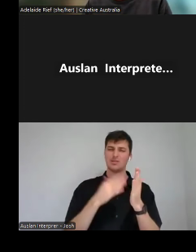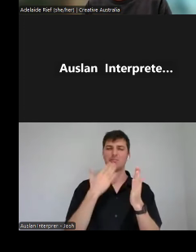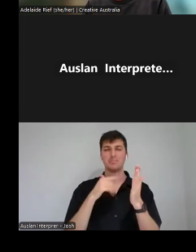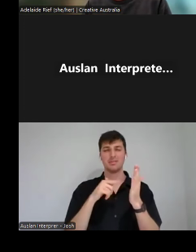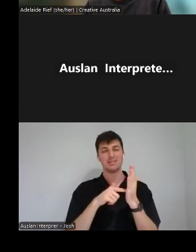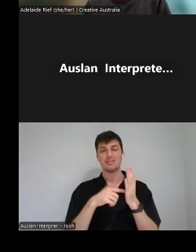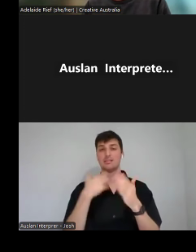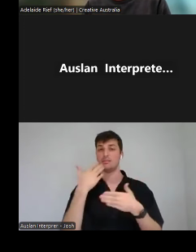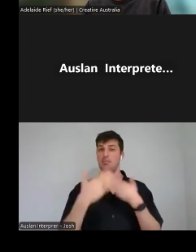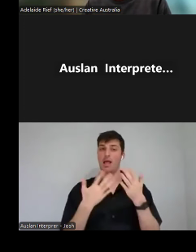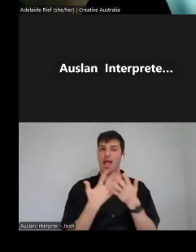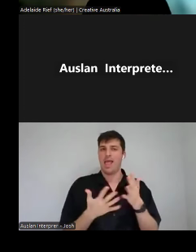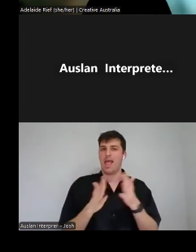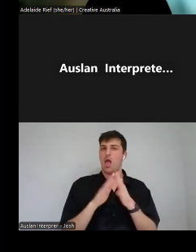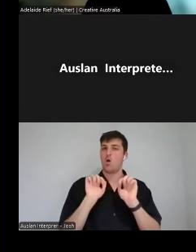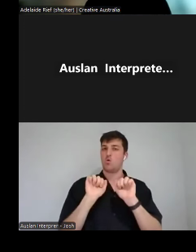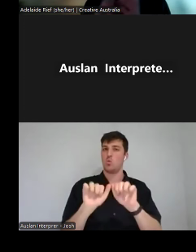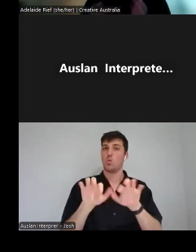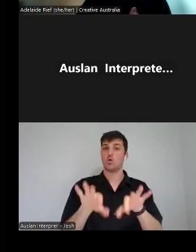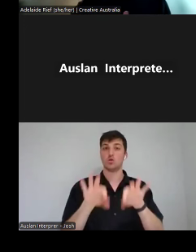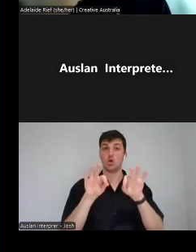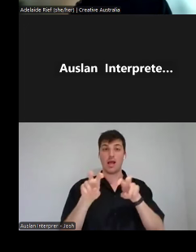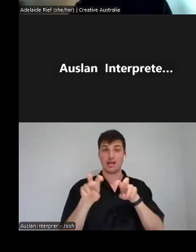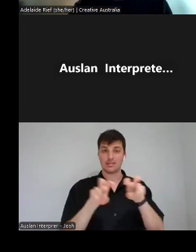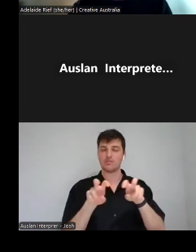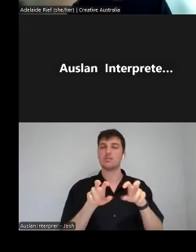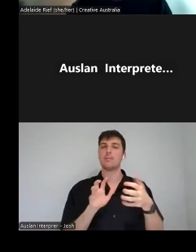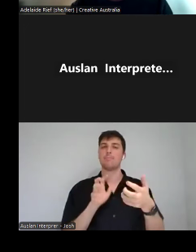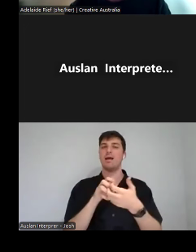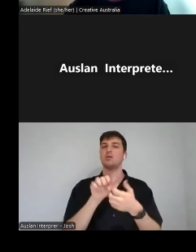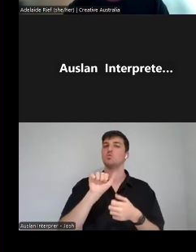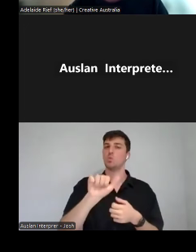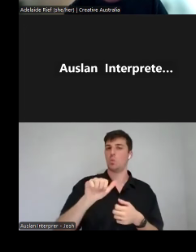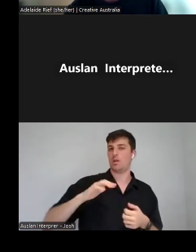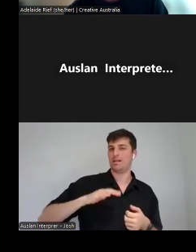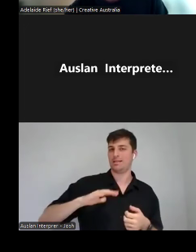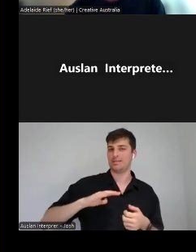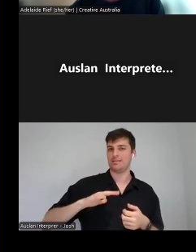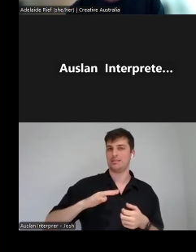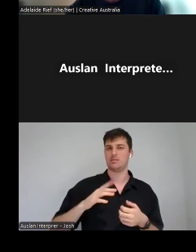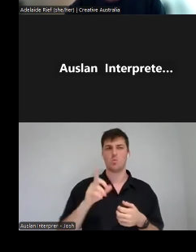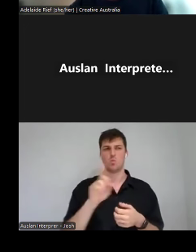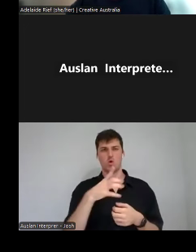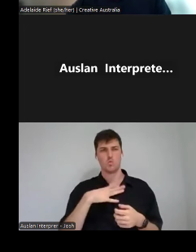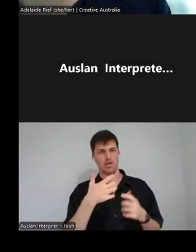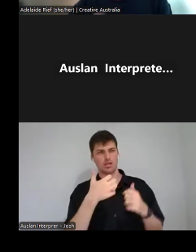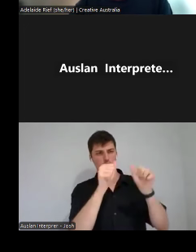chosen activity matches your needs. So what it is that you're trying to achieve and how. We also